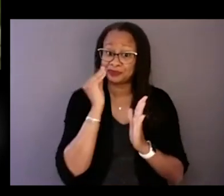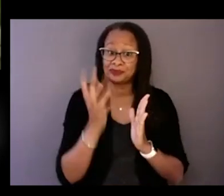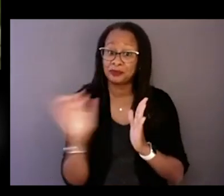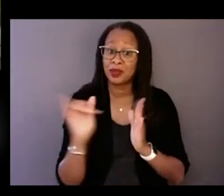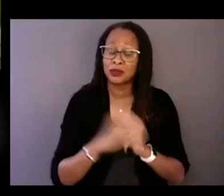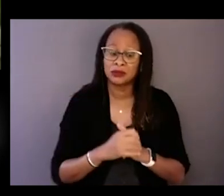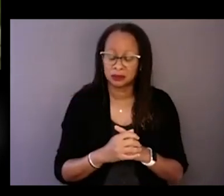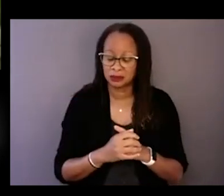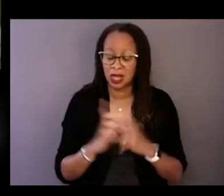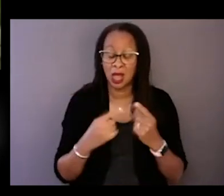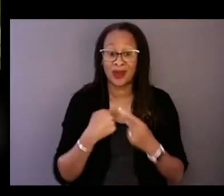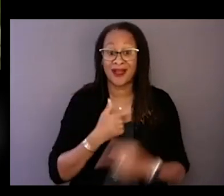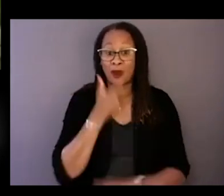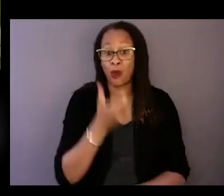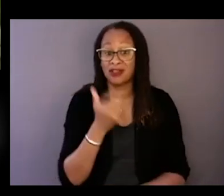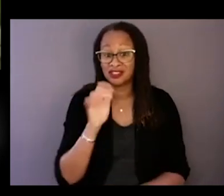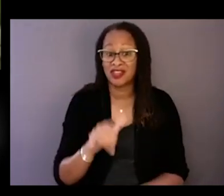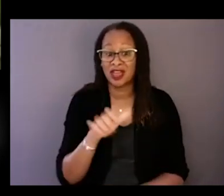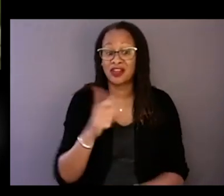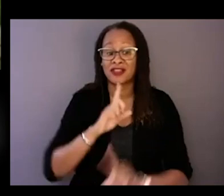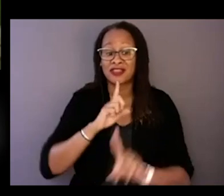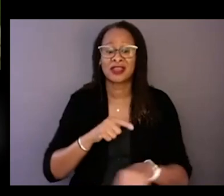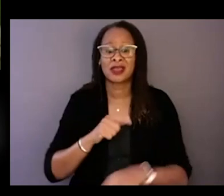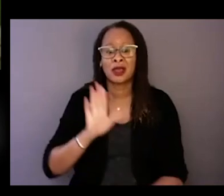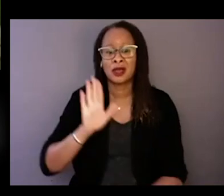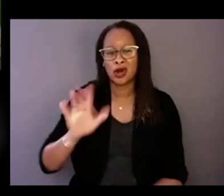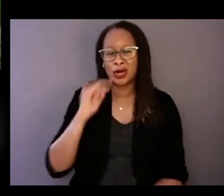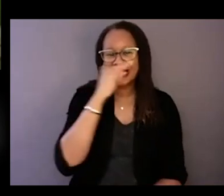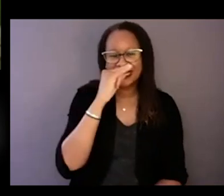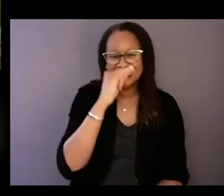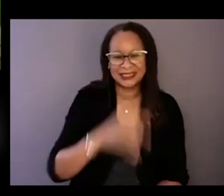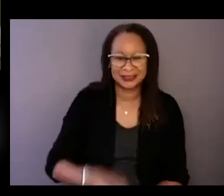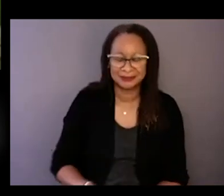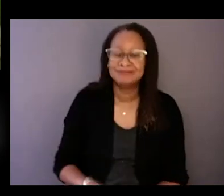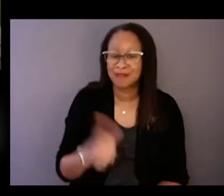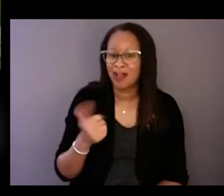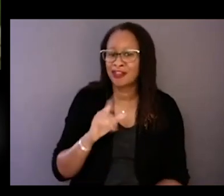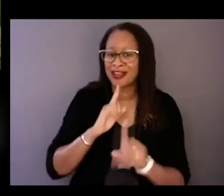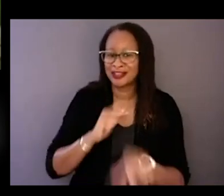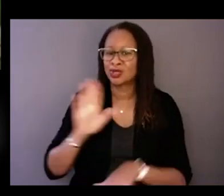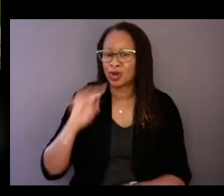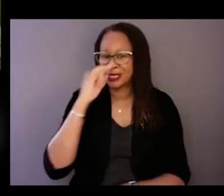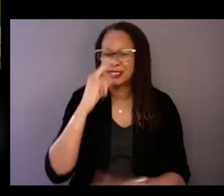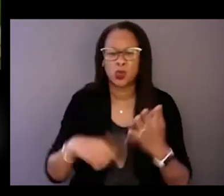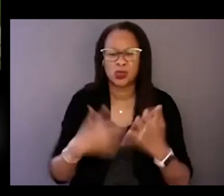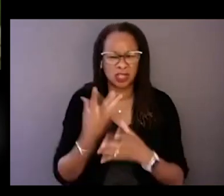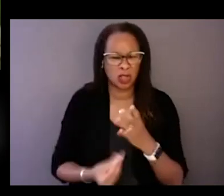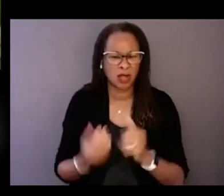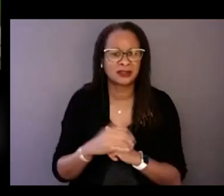And when I watched that another one of the answers is her kids. What has she lost? Her kids. And that is something that I think a lot